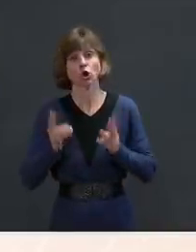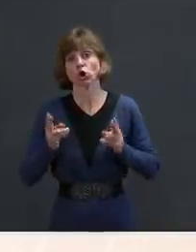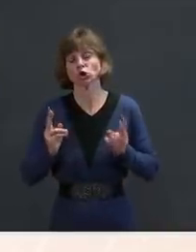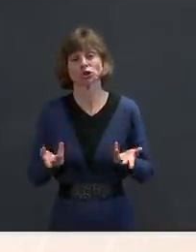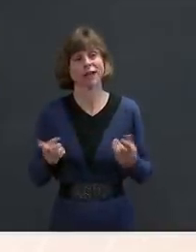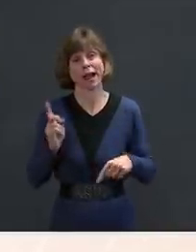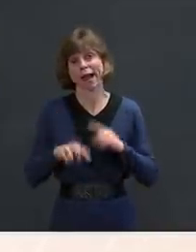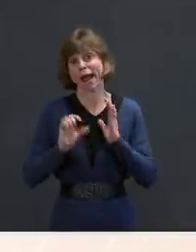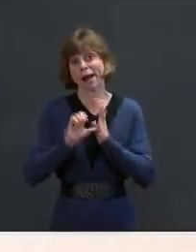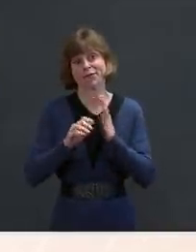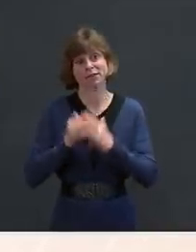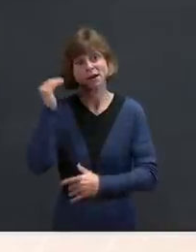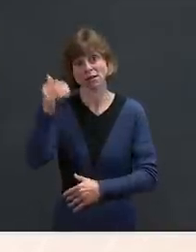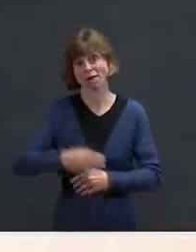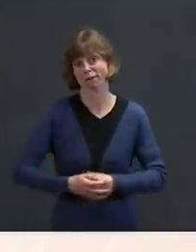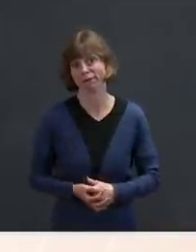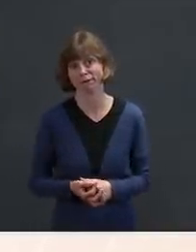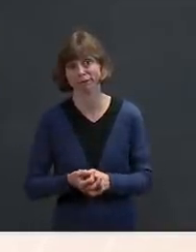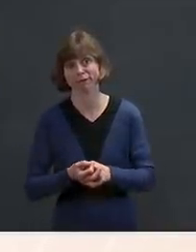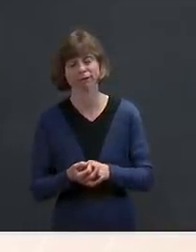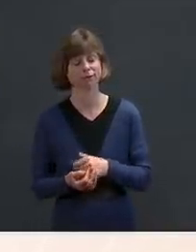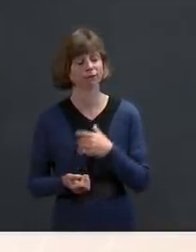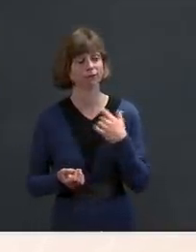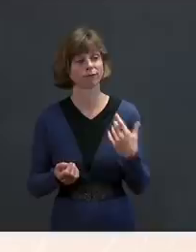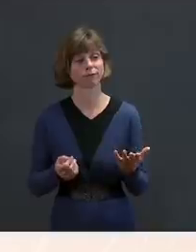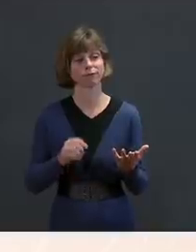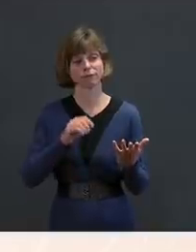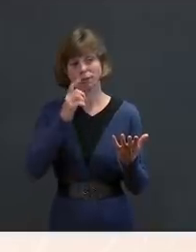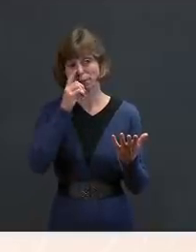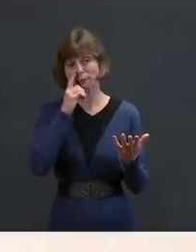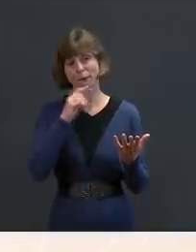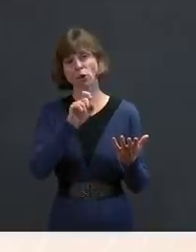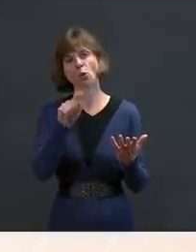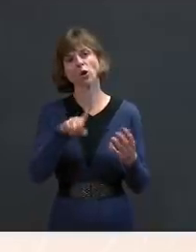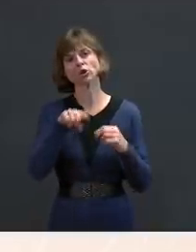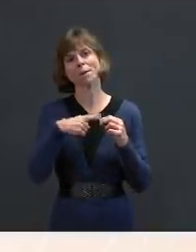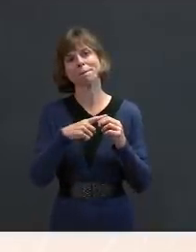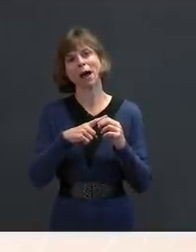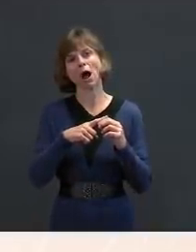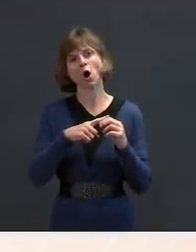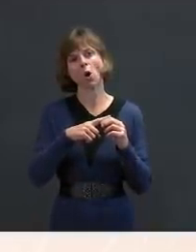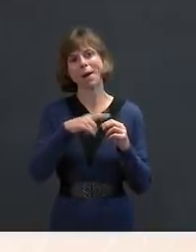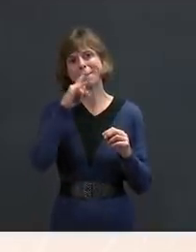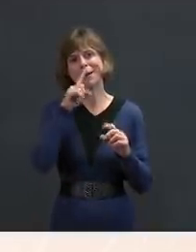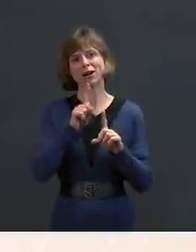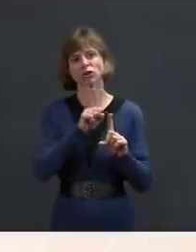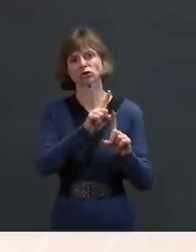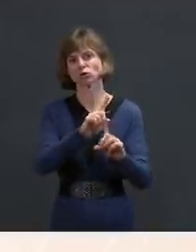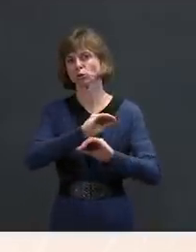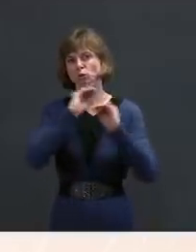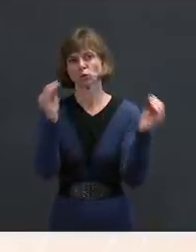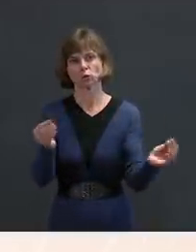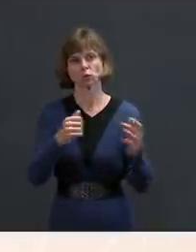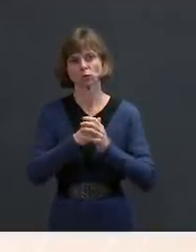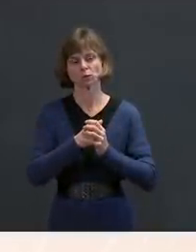The Press: Secretary Mayorkas, a question about how unaccompanied migrant children are handled. The process that you articulated is the same